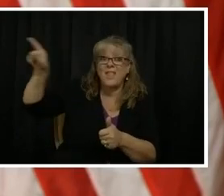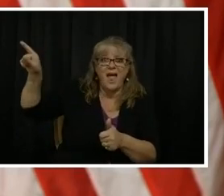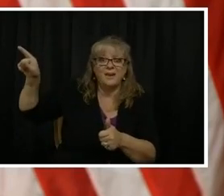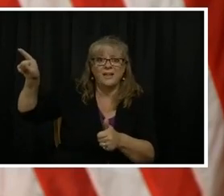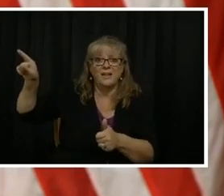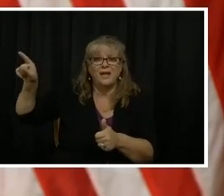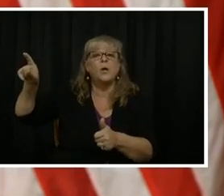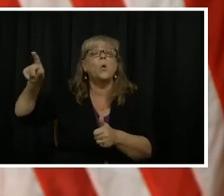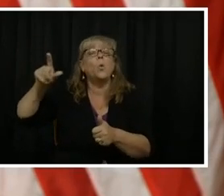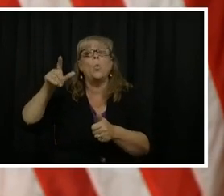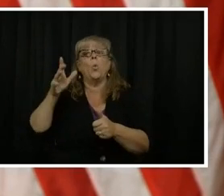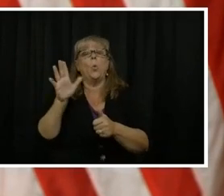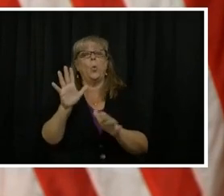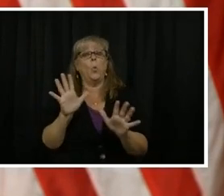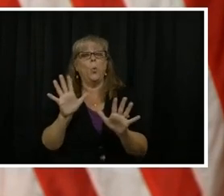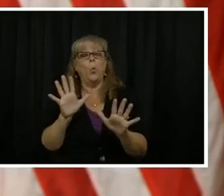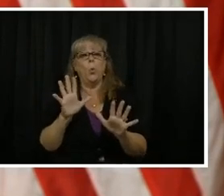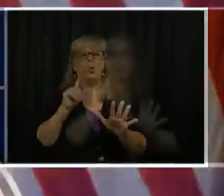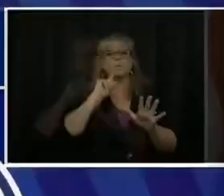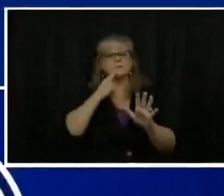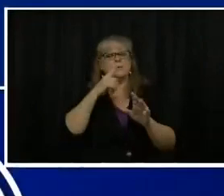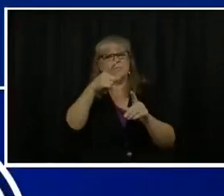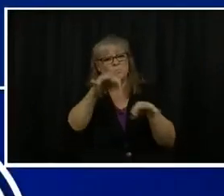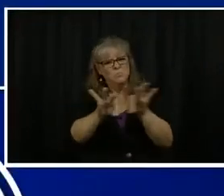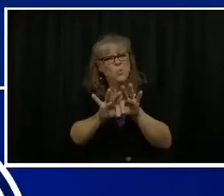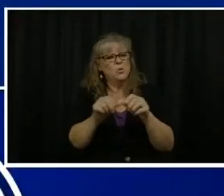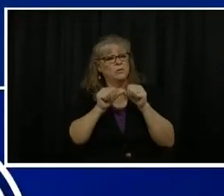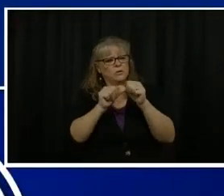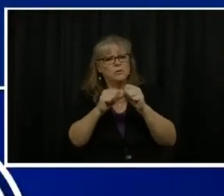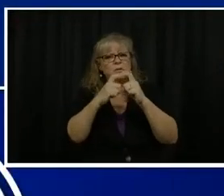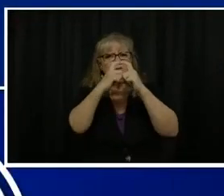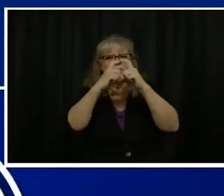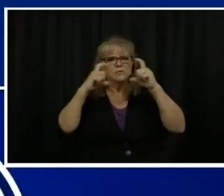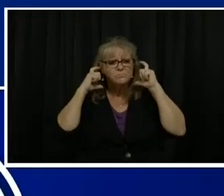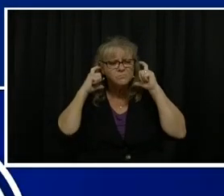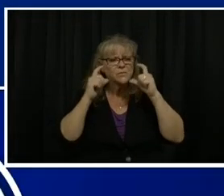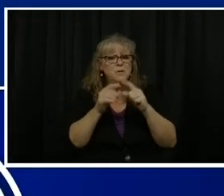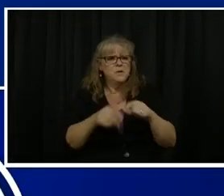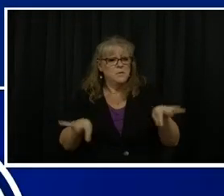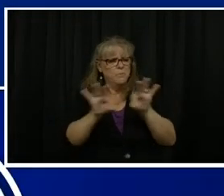IF WE DON'T REGAIN OUR FOOTING, AND TAKE SOCIAL DISTANCING AND